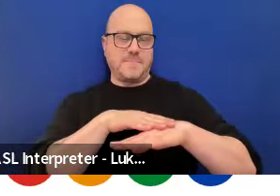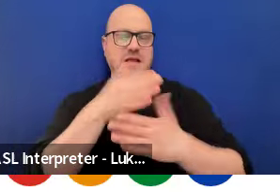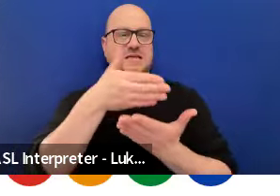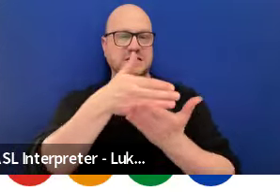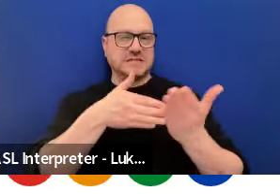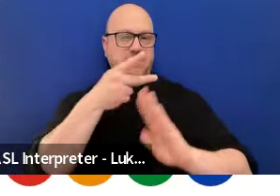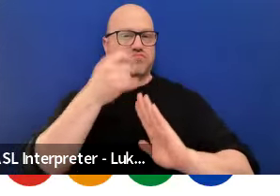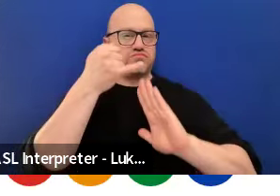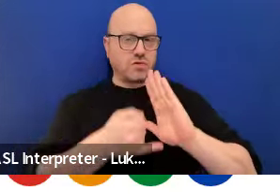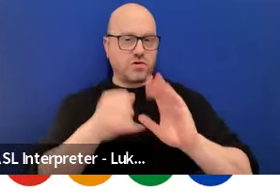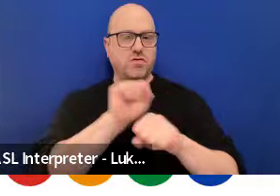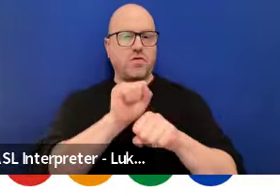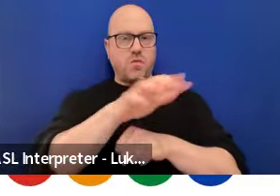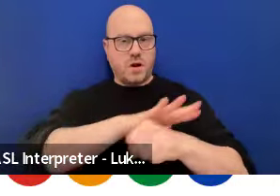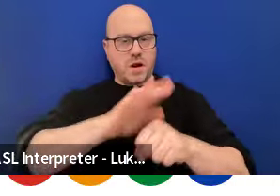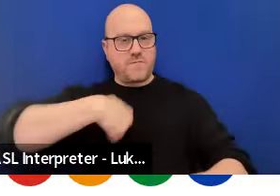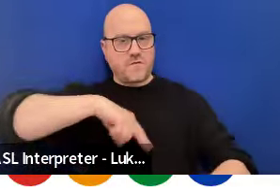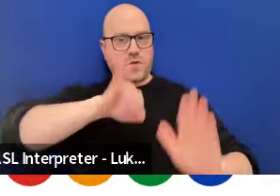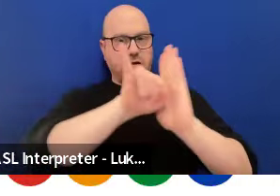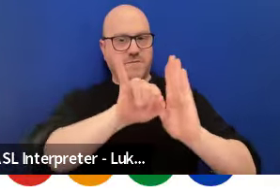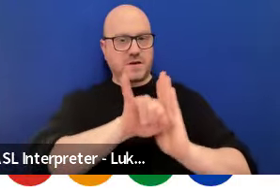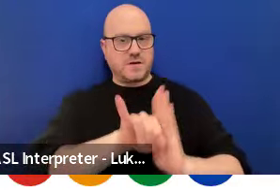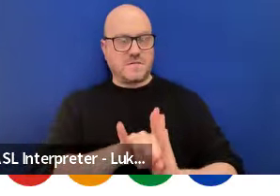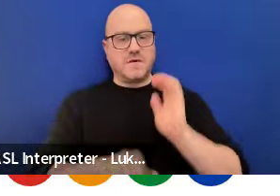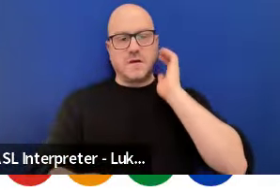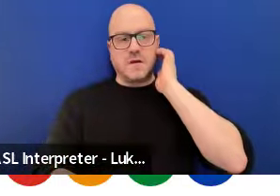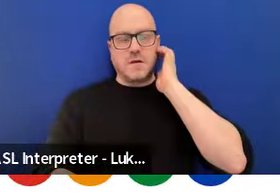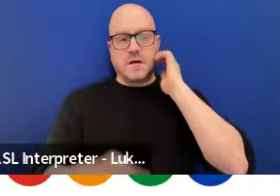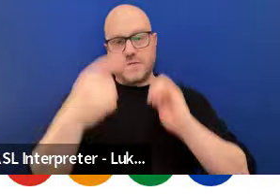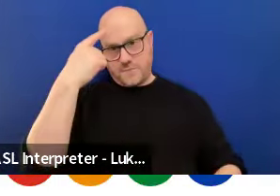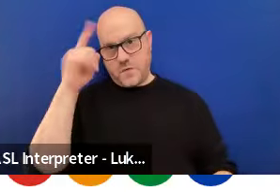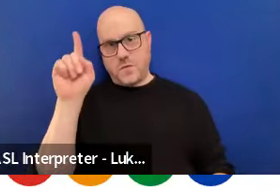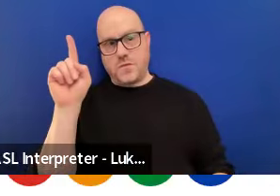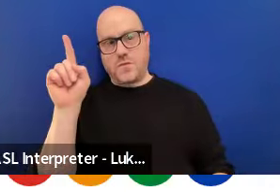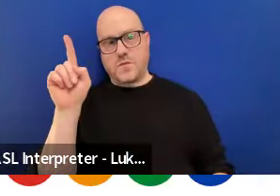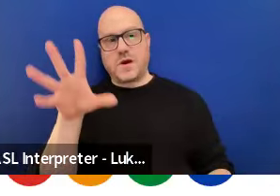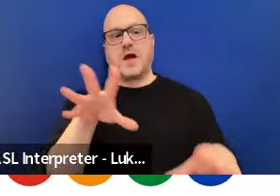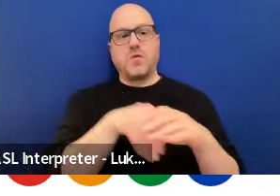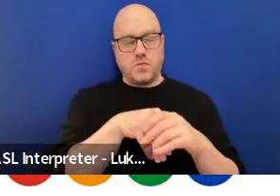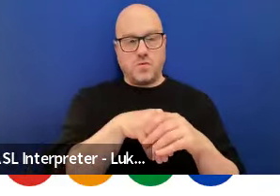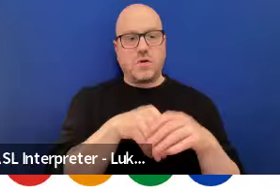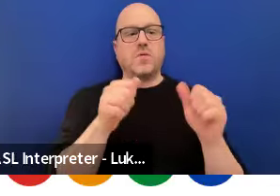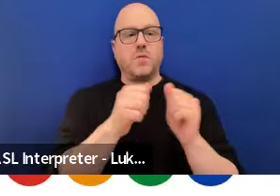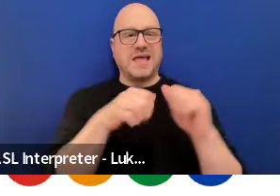LAURA SORT OF ALLUDED TO AND TALK THROUGH HERE SOME OF THE